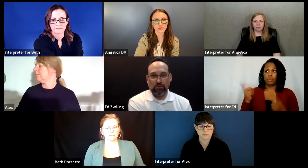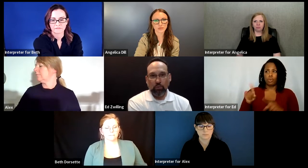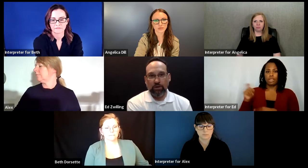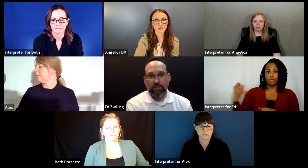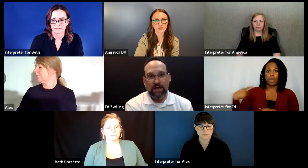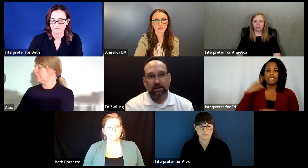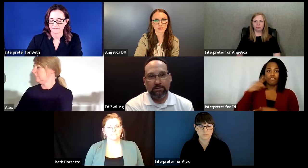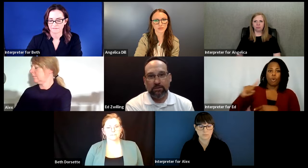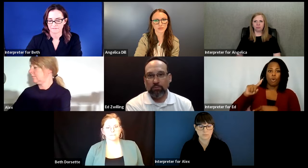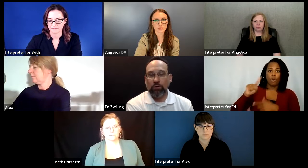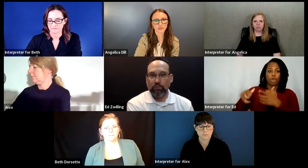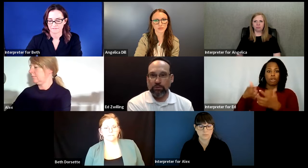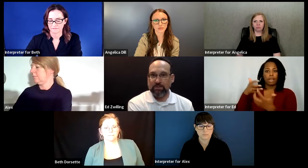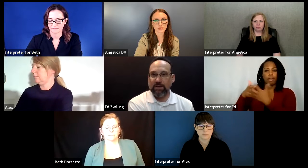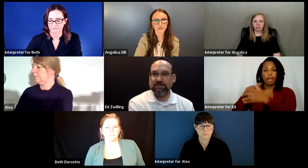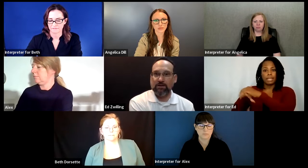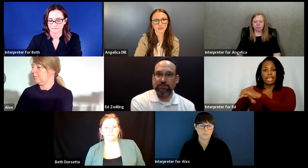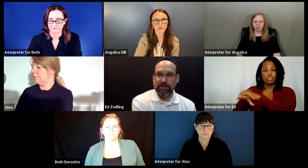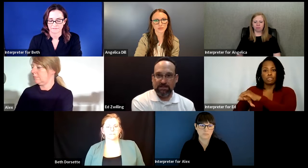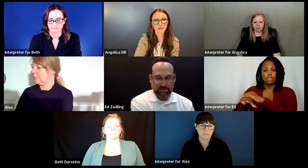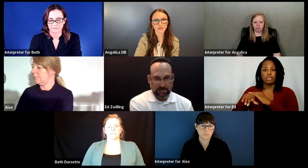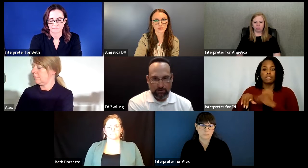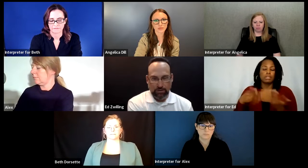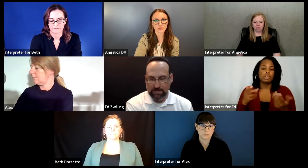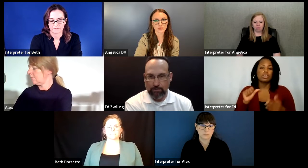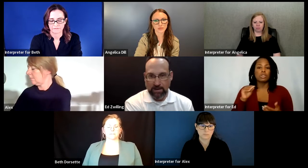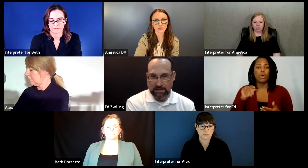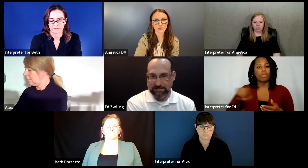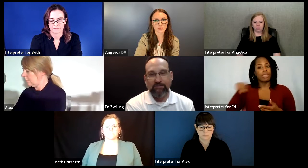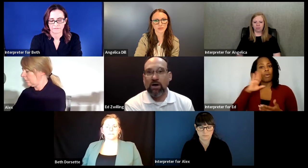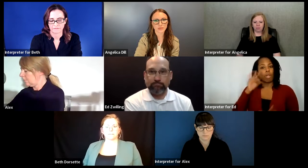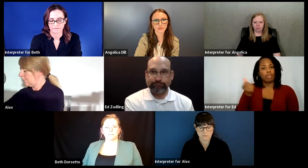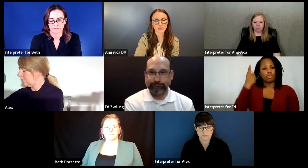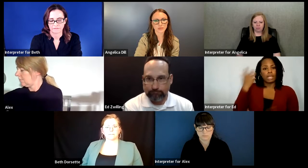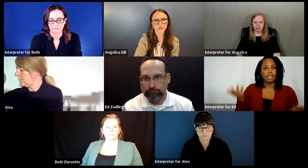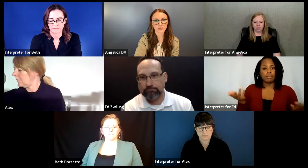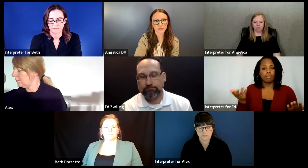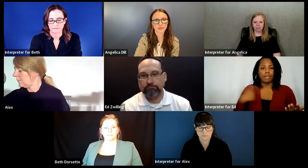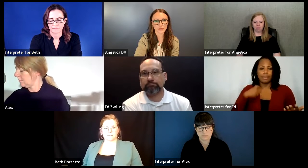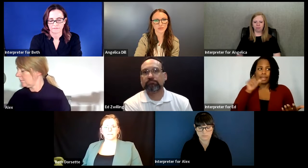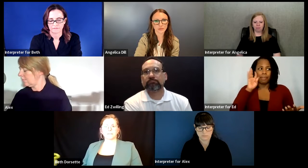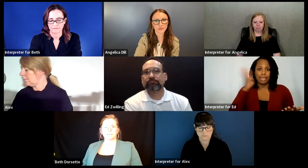You can point them towards some of that stuff so they can see that you're just not making stuff up.